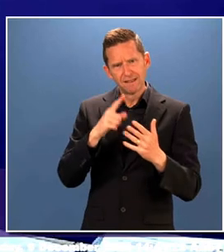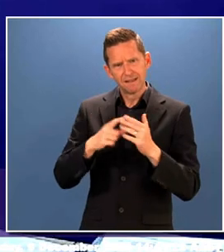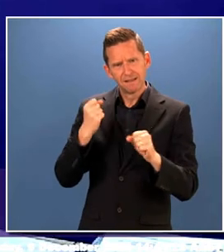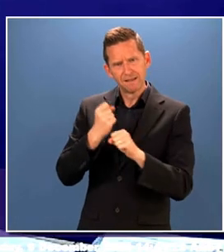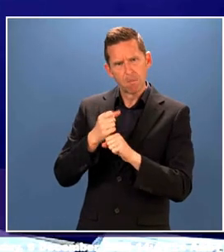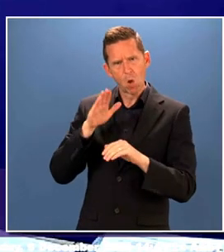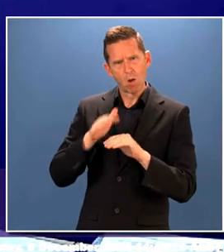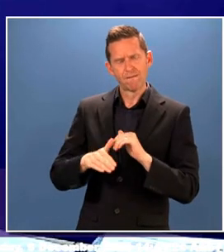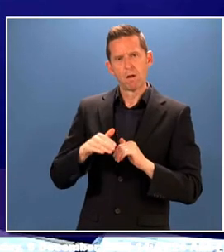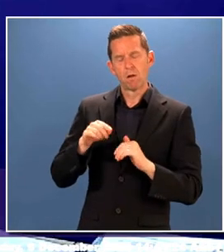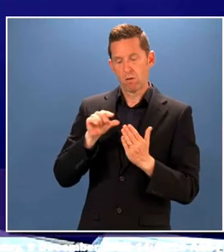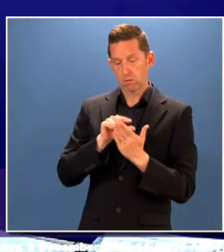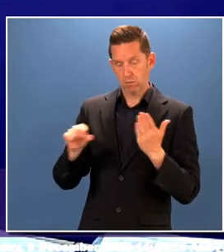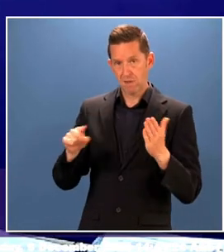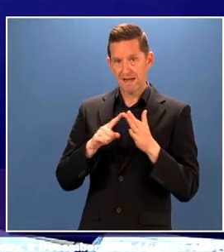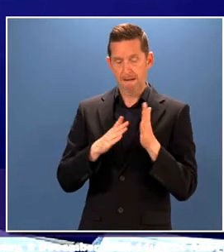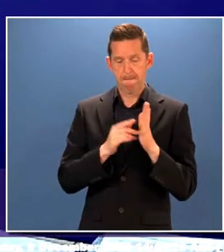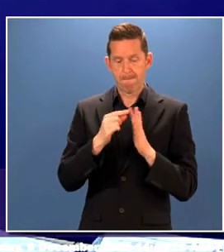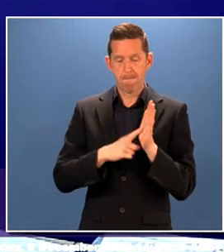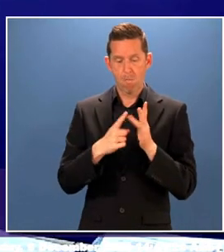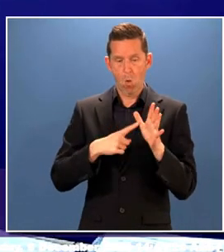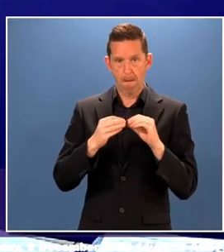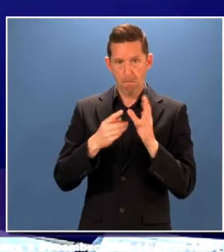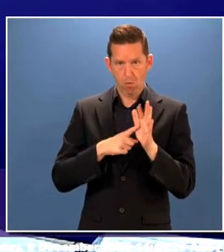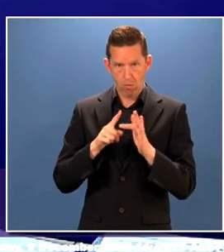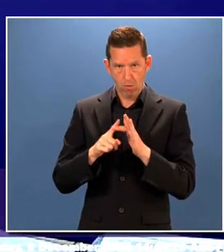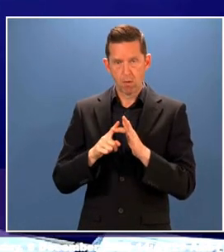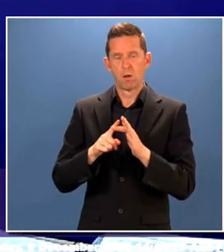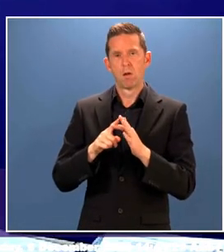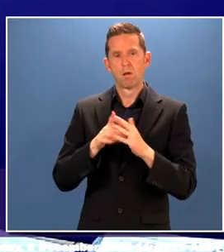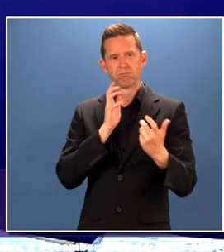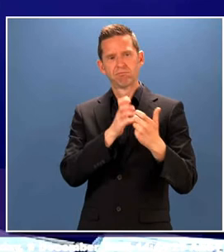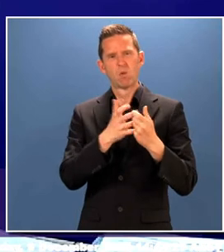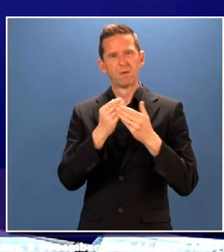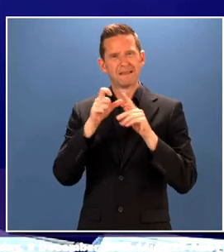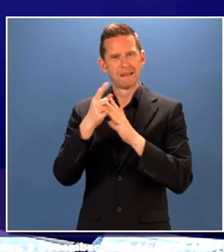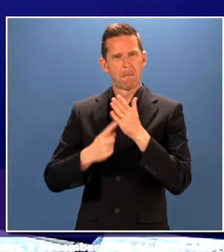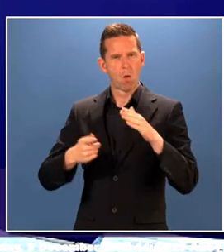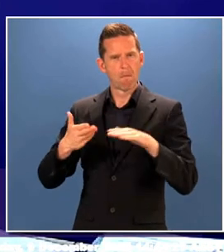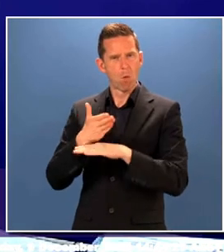"Employable engaging with Disability Employment Services," and it explains